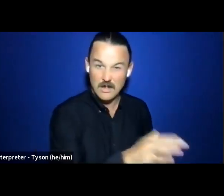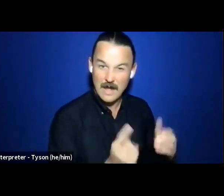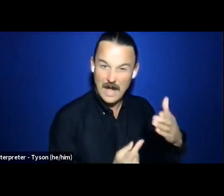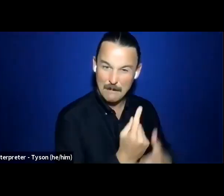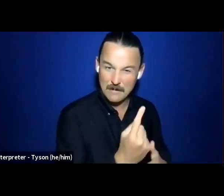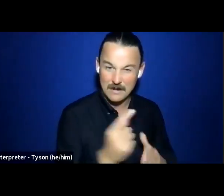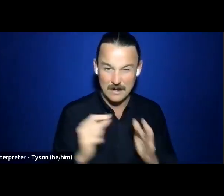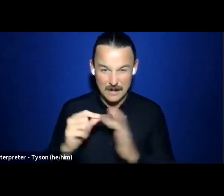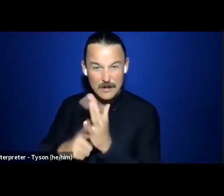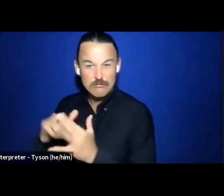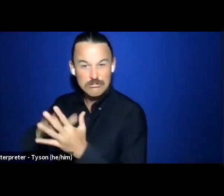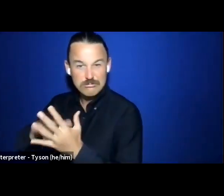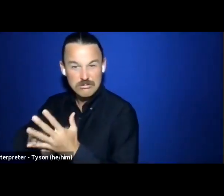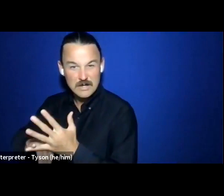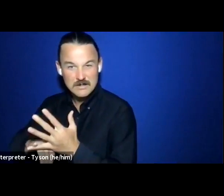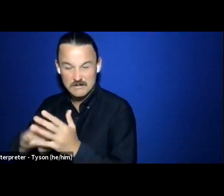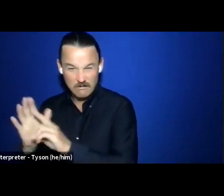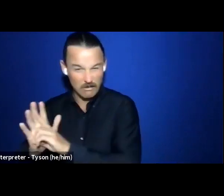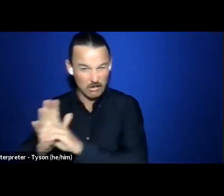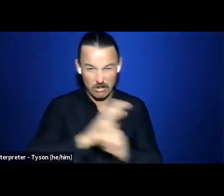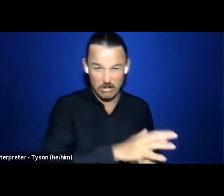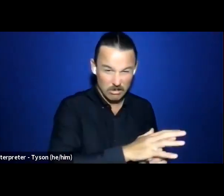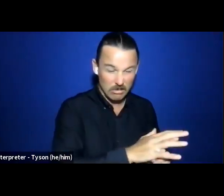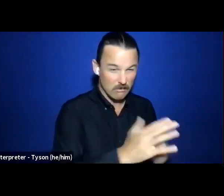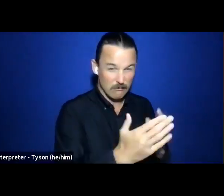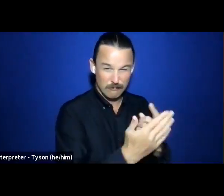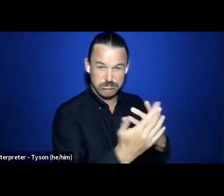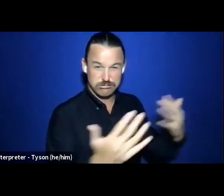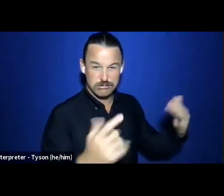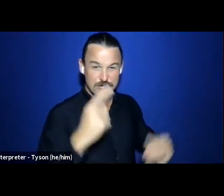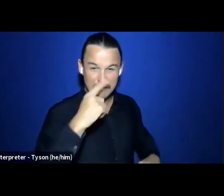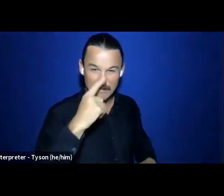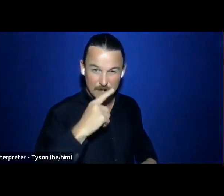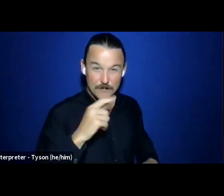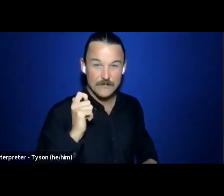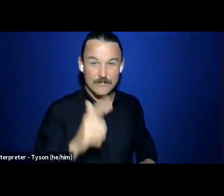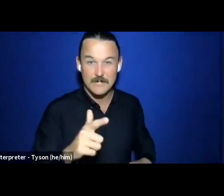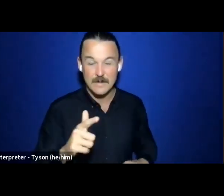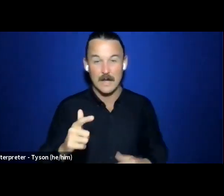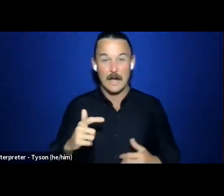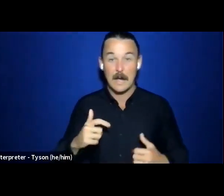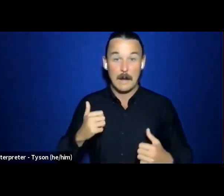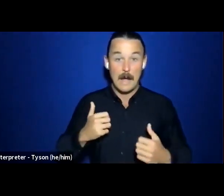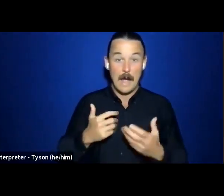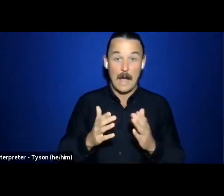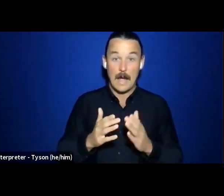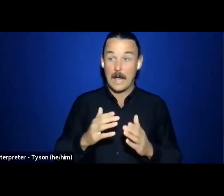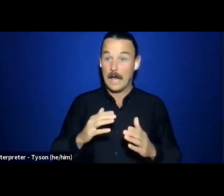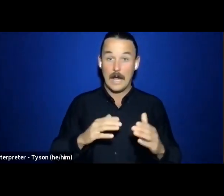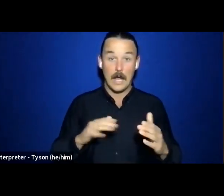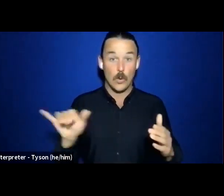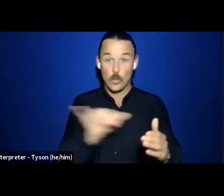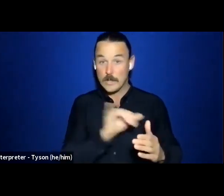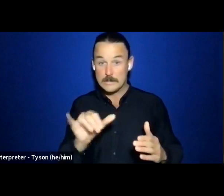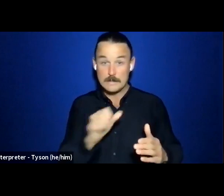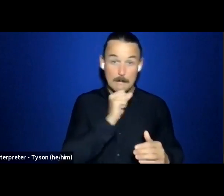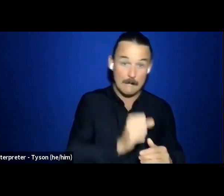especially young people with especially young people. We see it in the way that We see it in the way that moral panics and manufactured around bathroom usage about bathroom usage, about how correct us